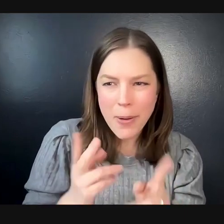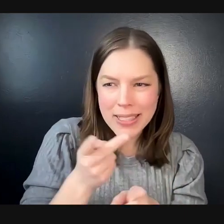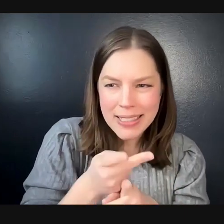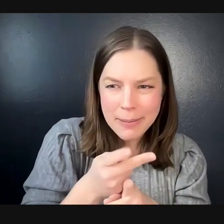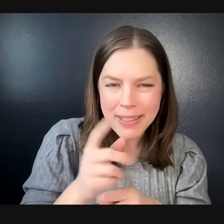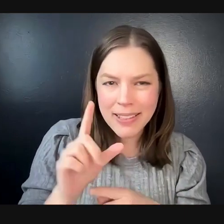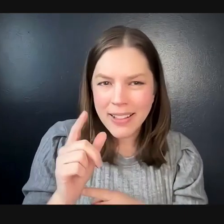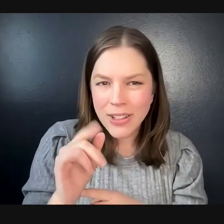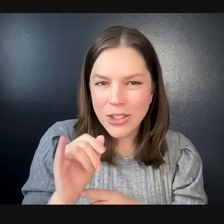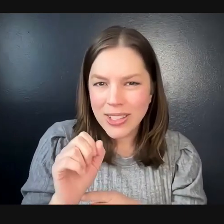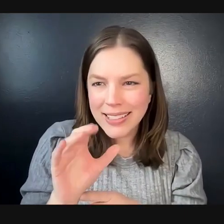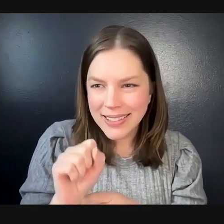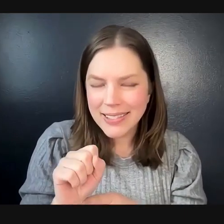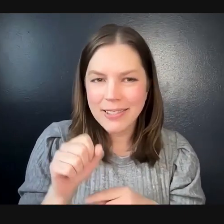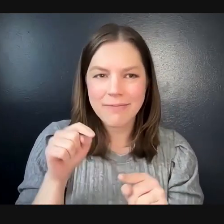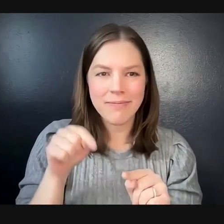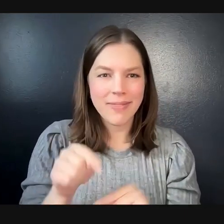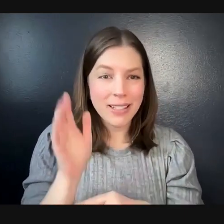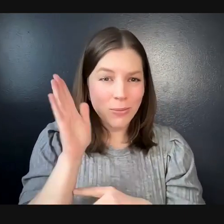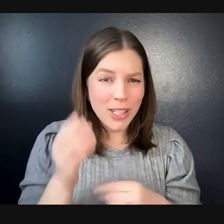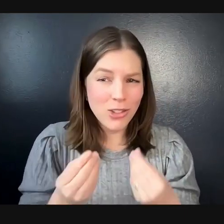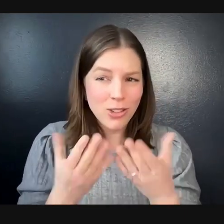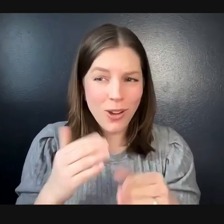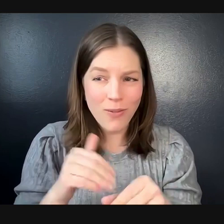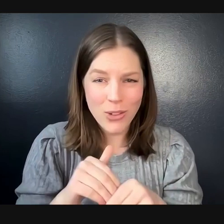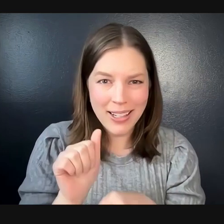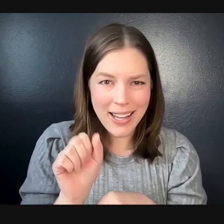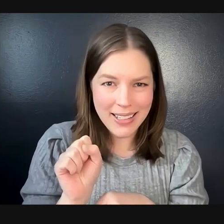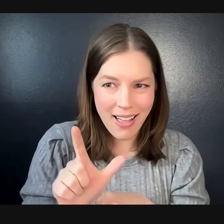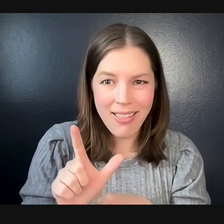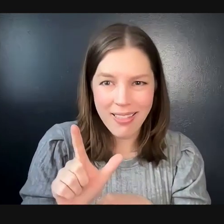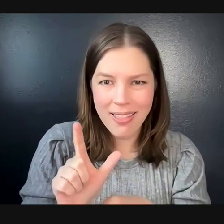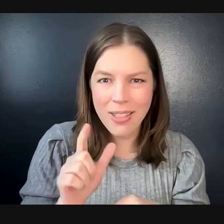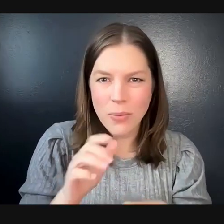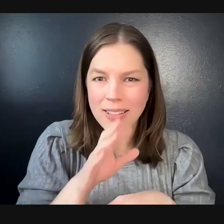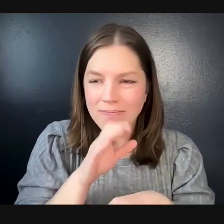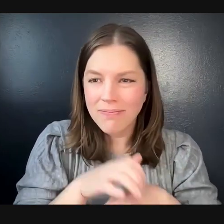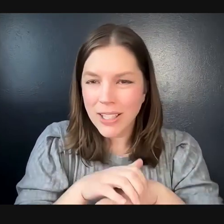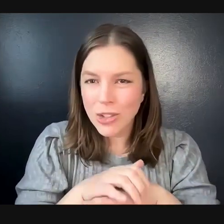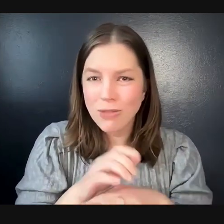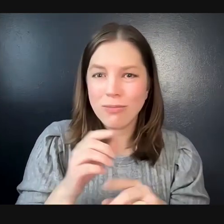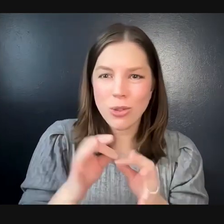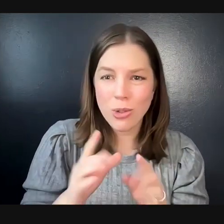of housekeeping and logistics. This presentation is in ASL, with spoken English interpreters.